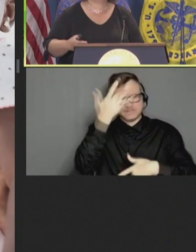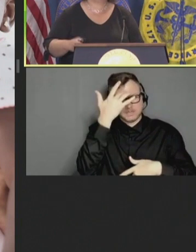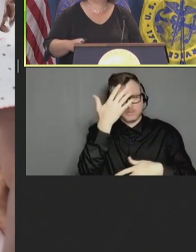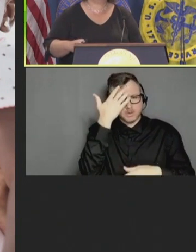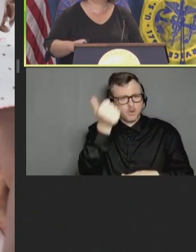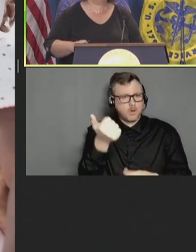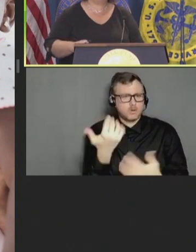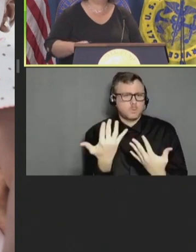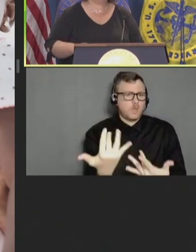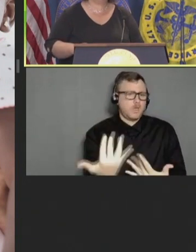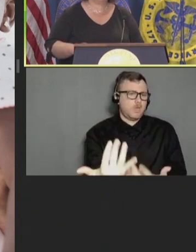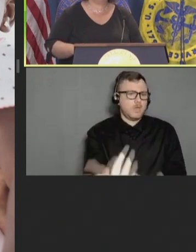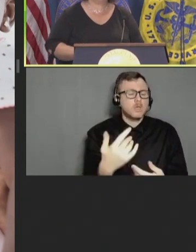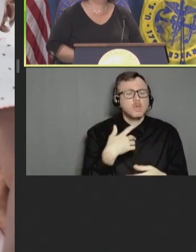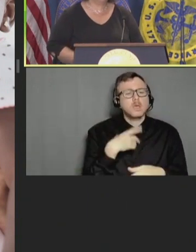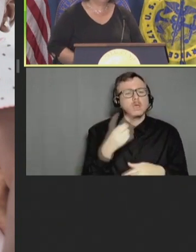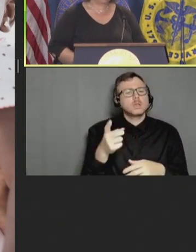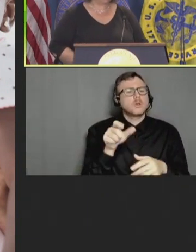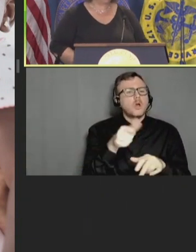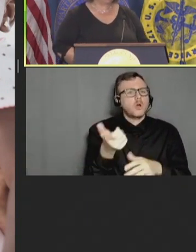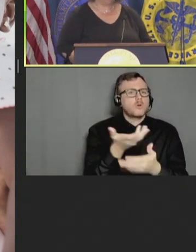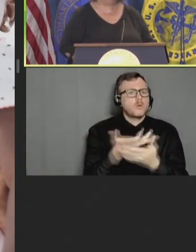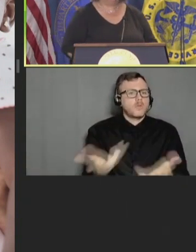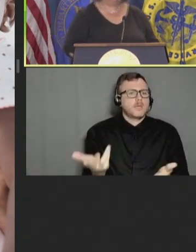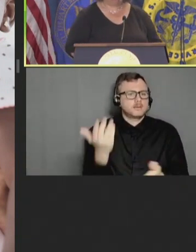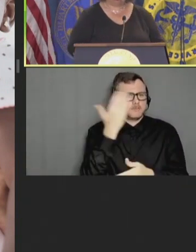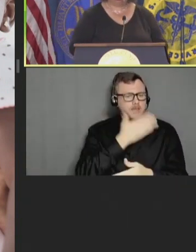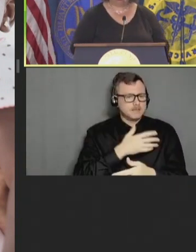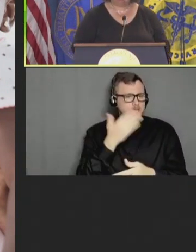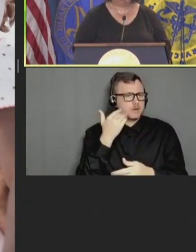that provider conversation is going to be something we'll need to work with as well.